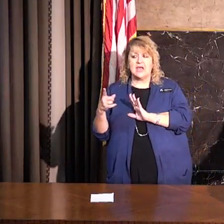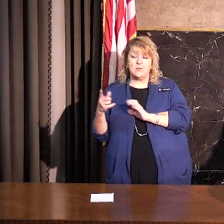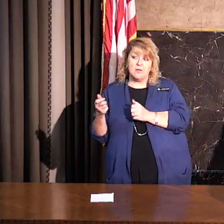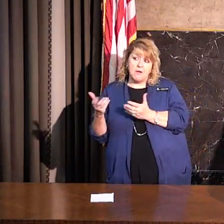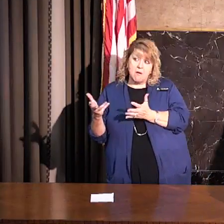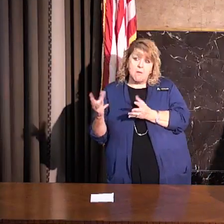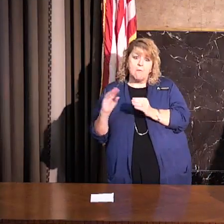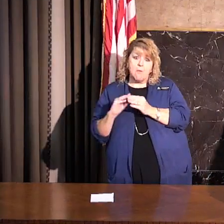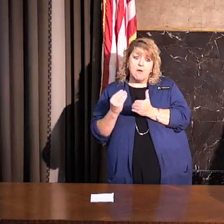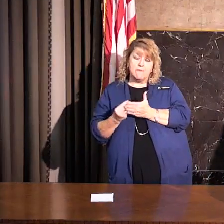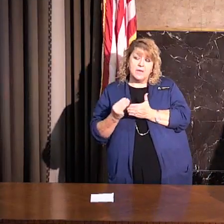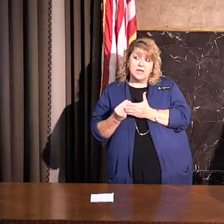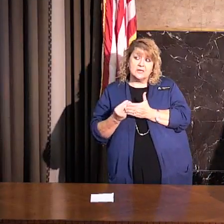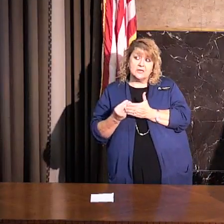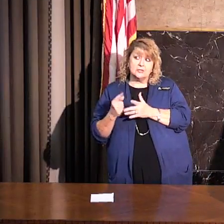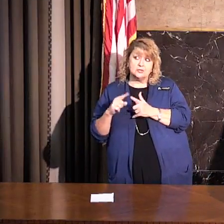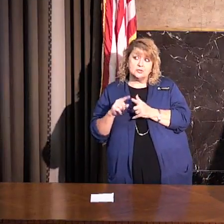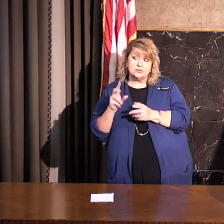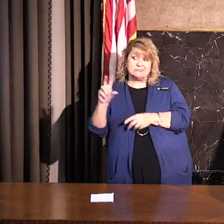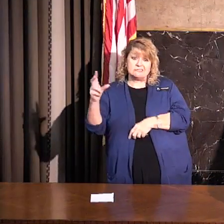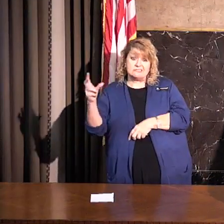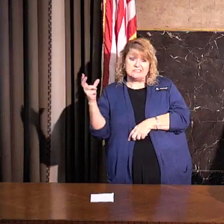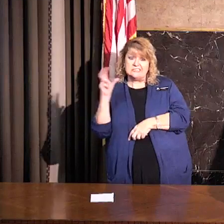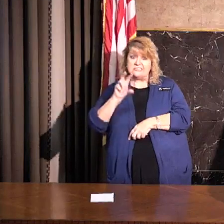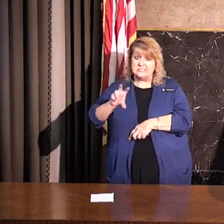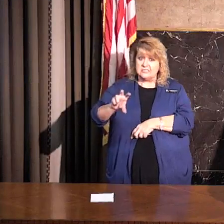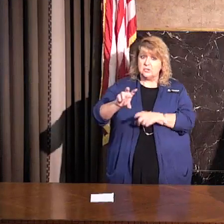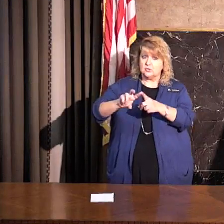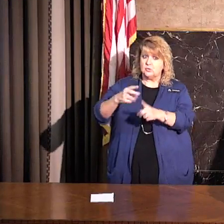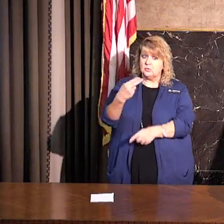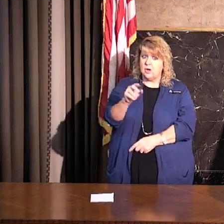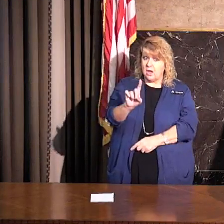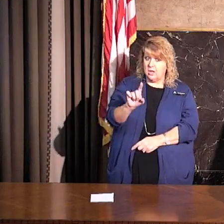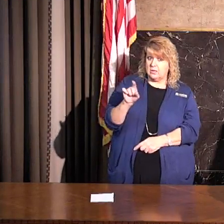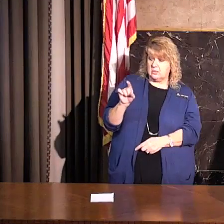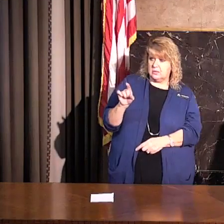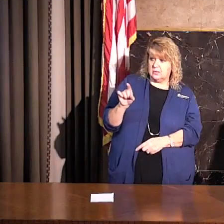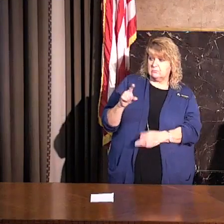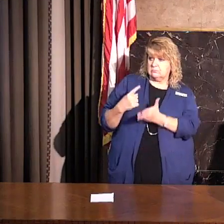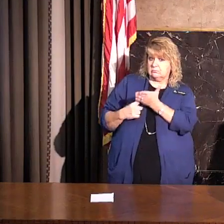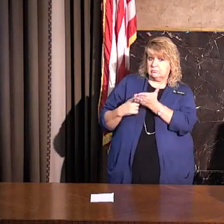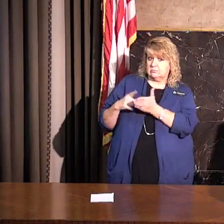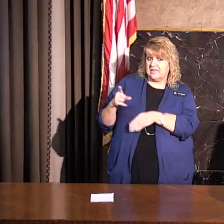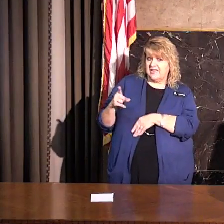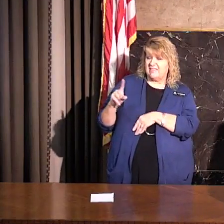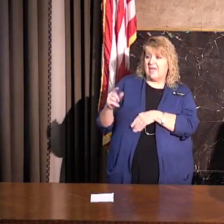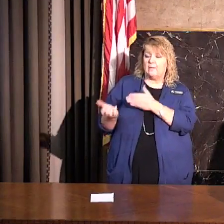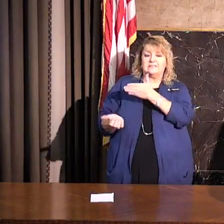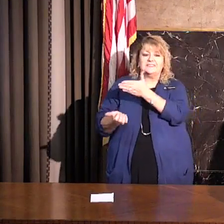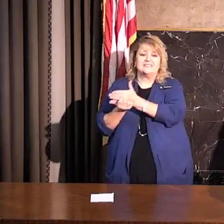um more funding to HD uh in this program. uh and obviously